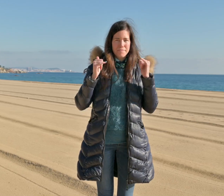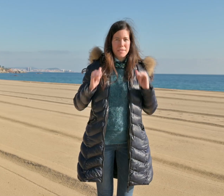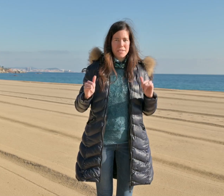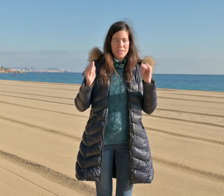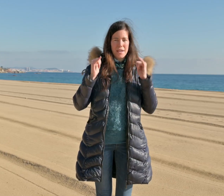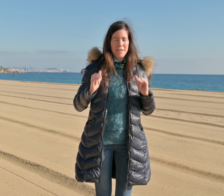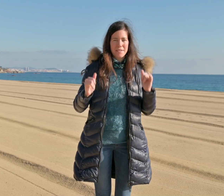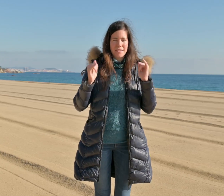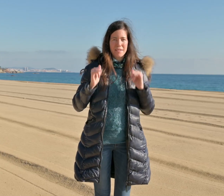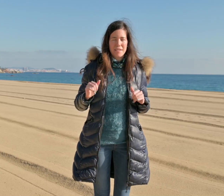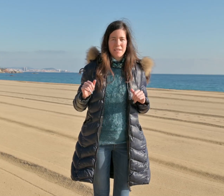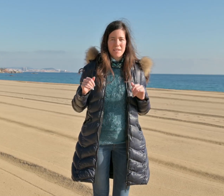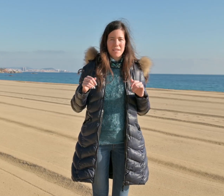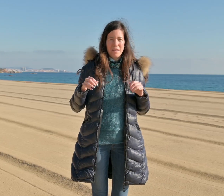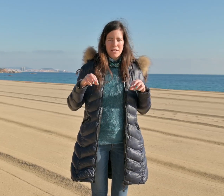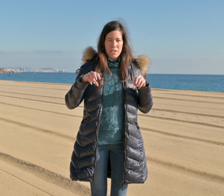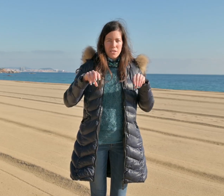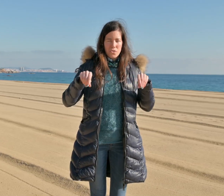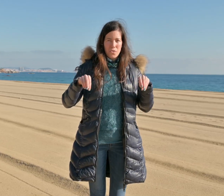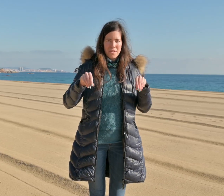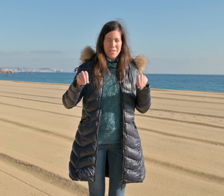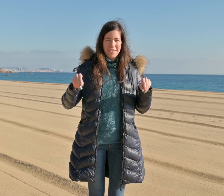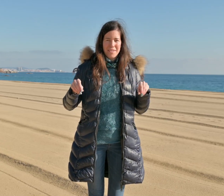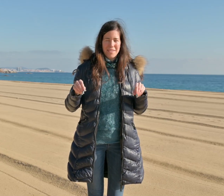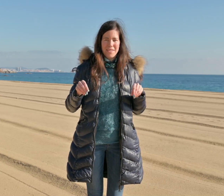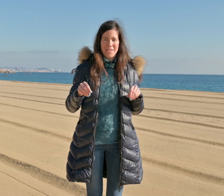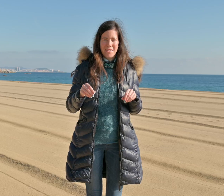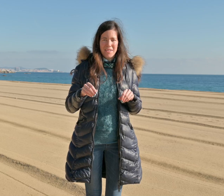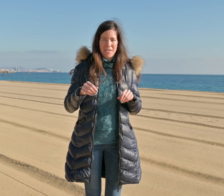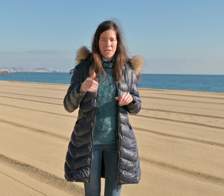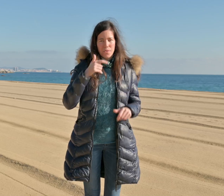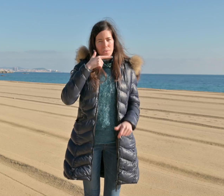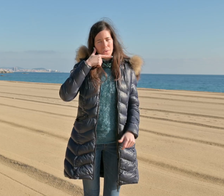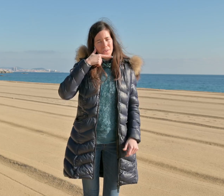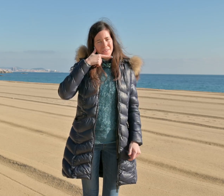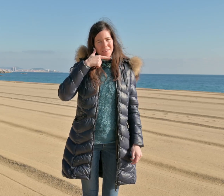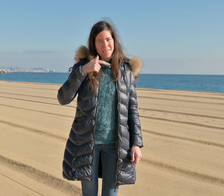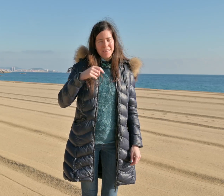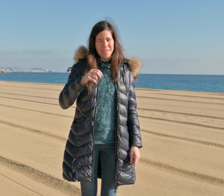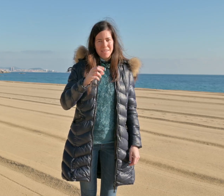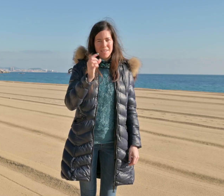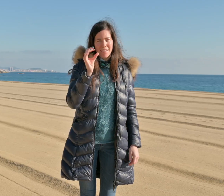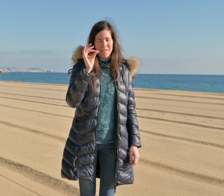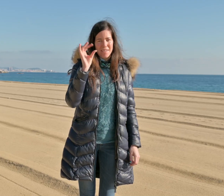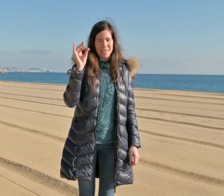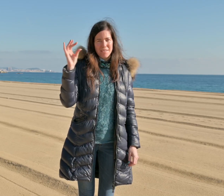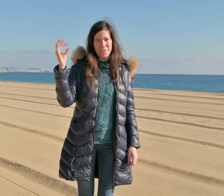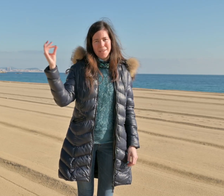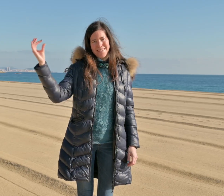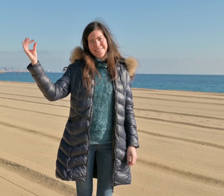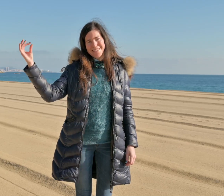the golden sand of Platja Gran and the coves of Platja d'Aro.